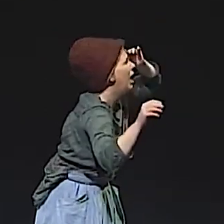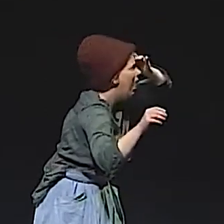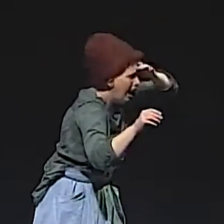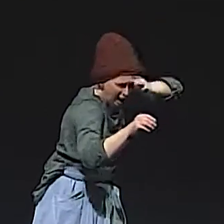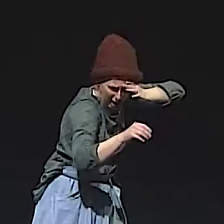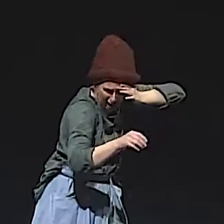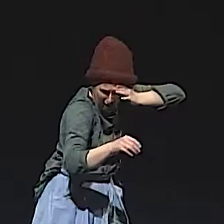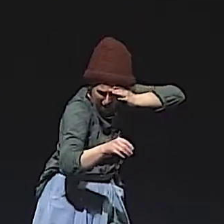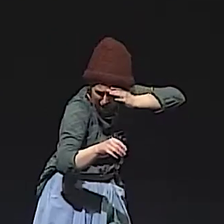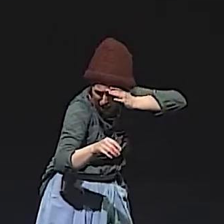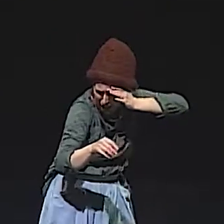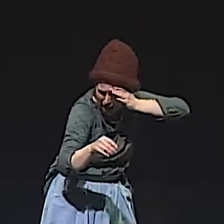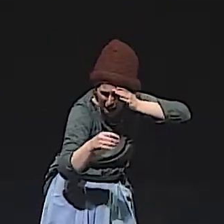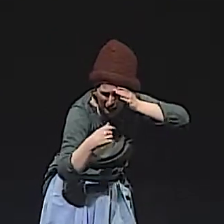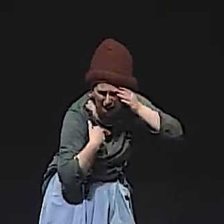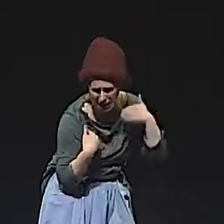3:45.